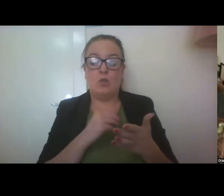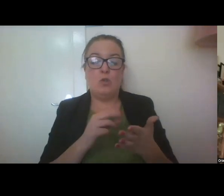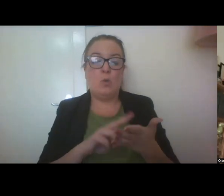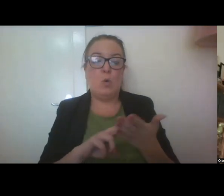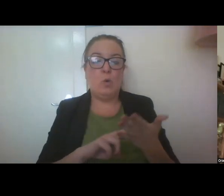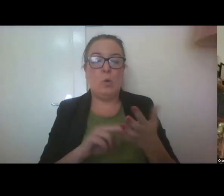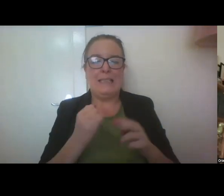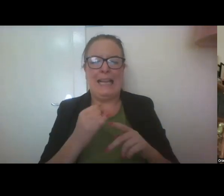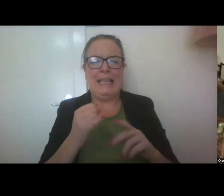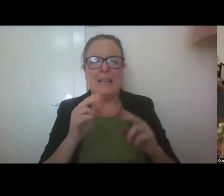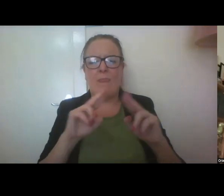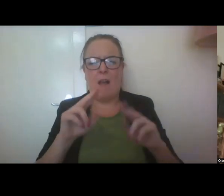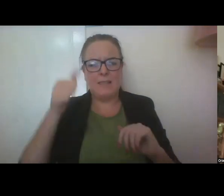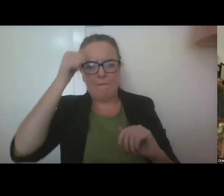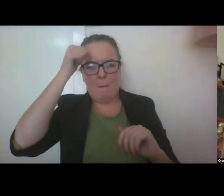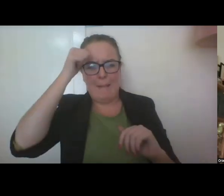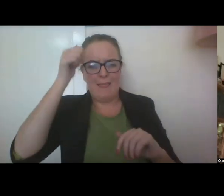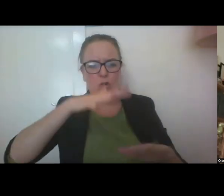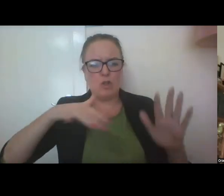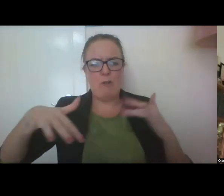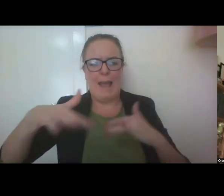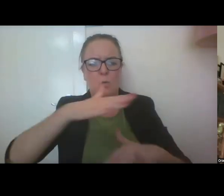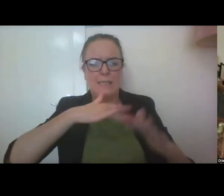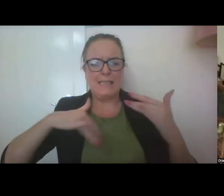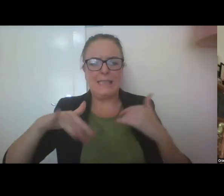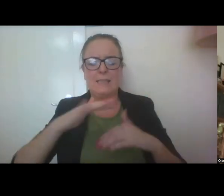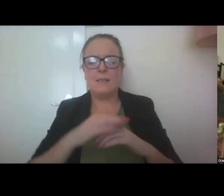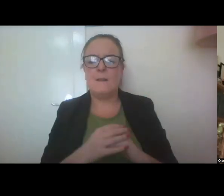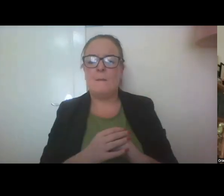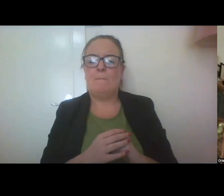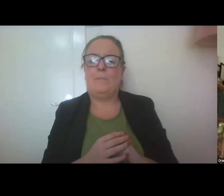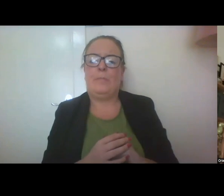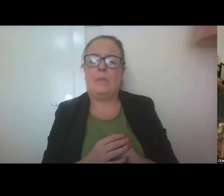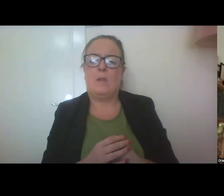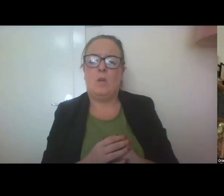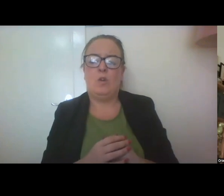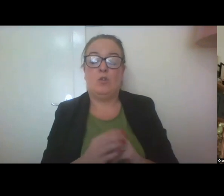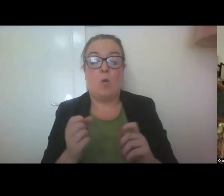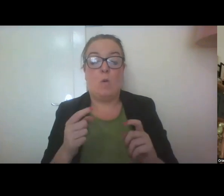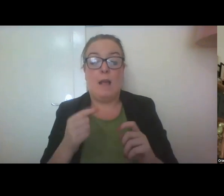So, the idea for NaviLens came about from a realisation by our CEO